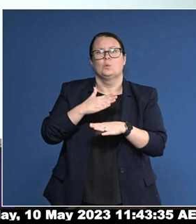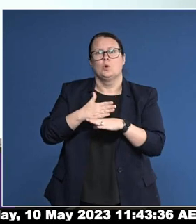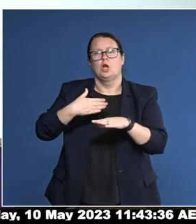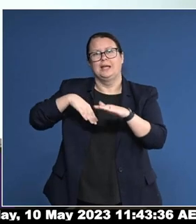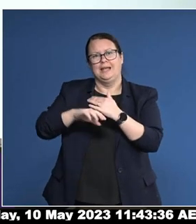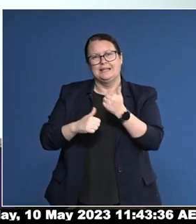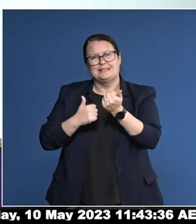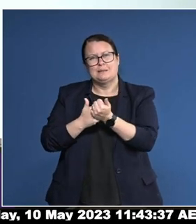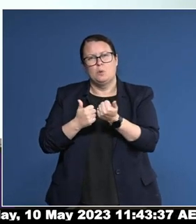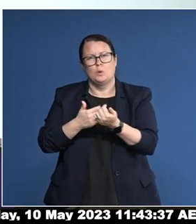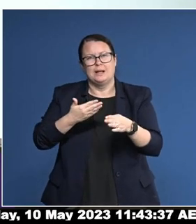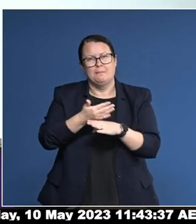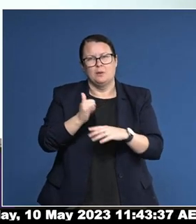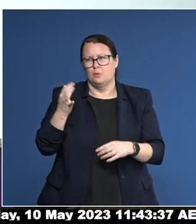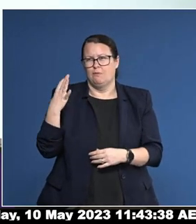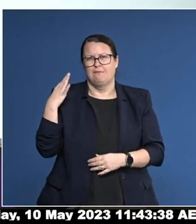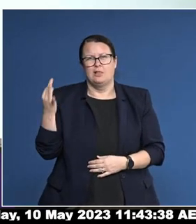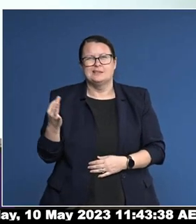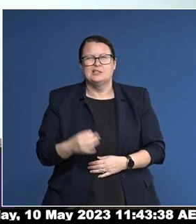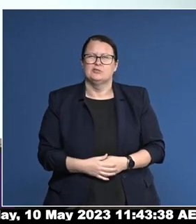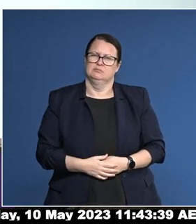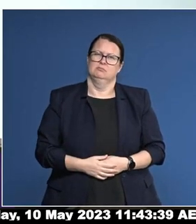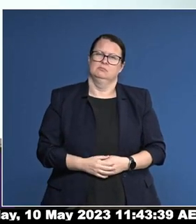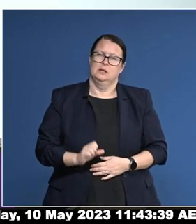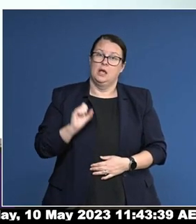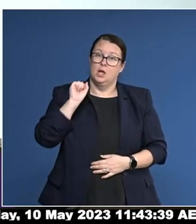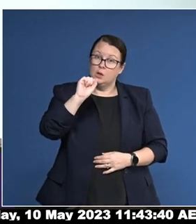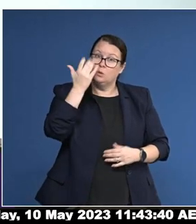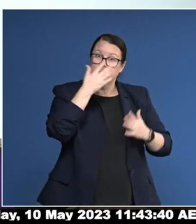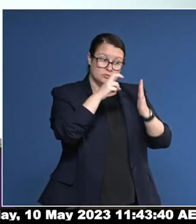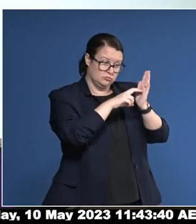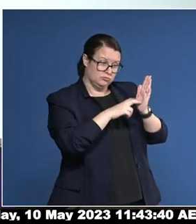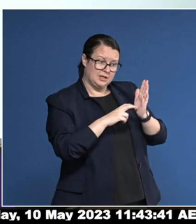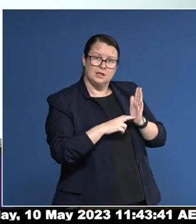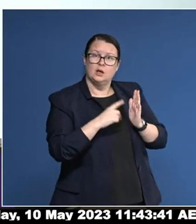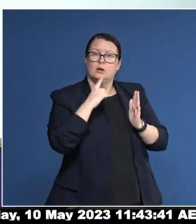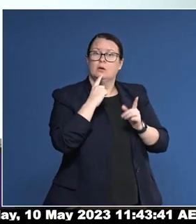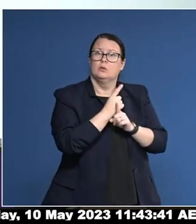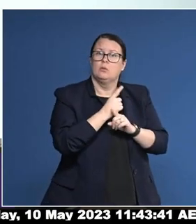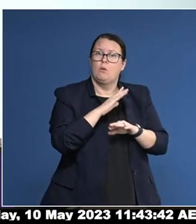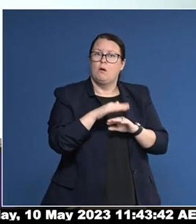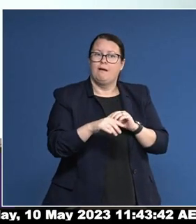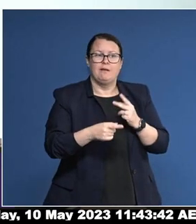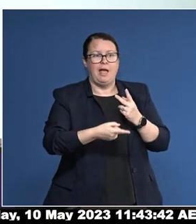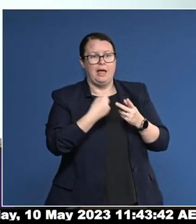Is there anything on the record in your school records - did they talk about aspirations to go into mainstream open employment?